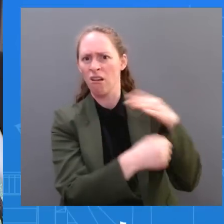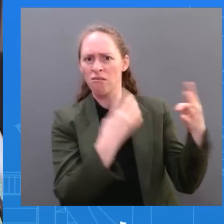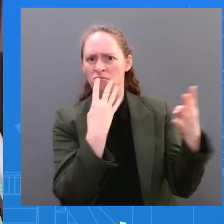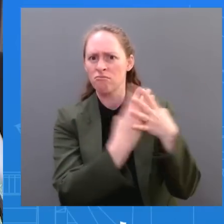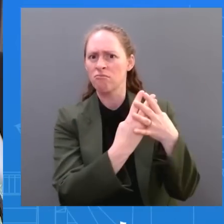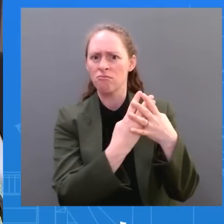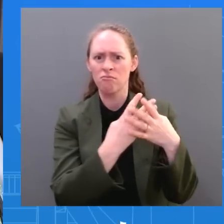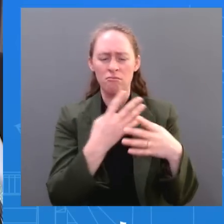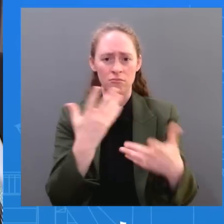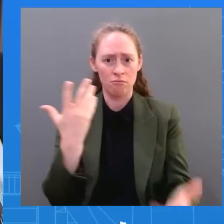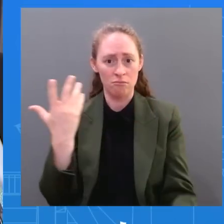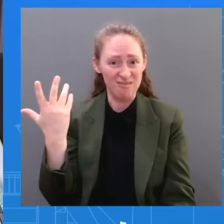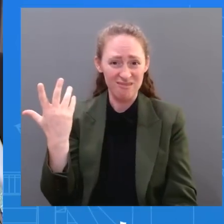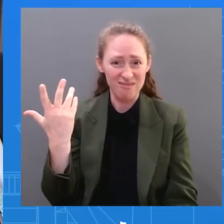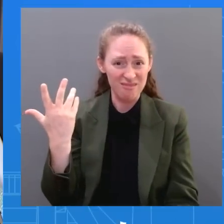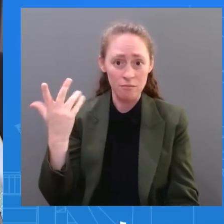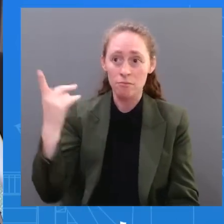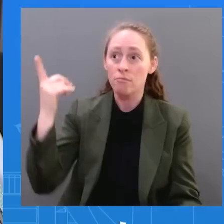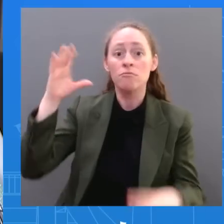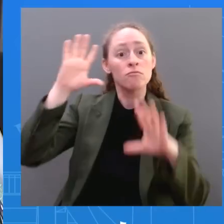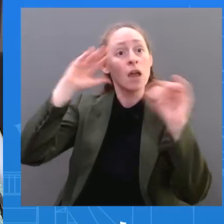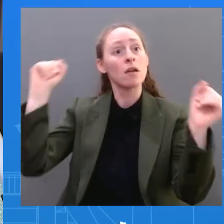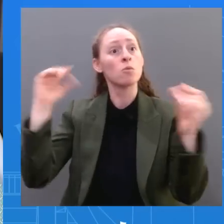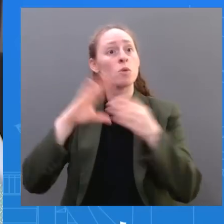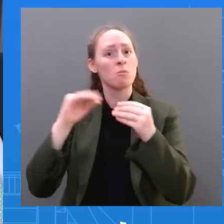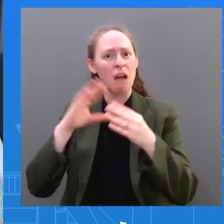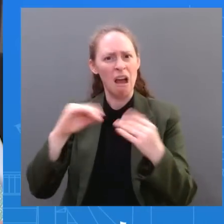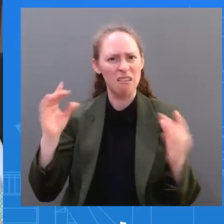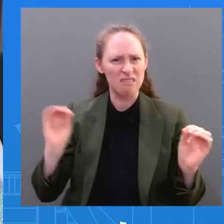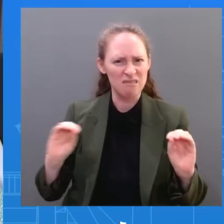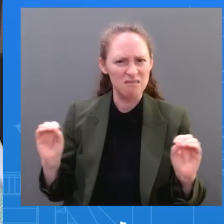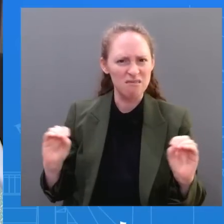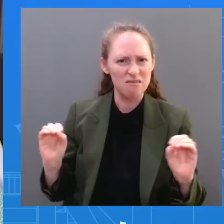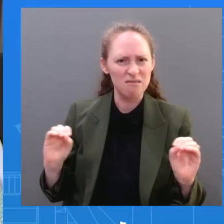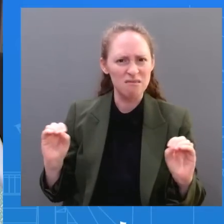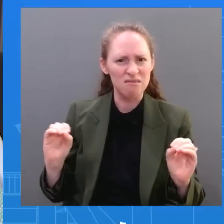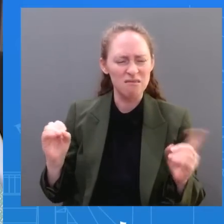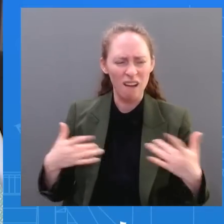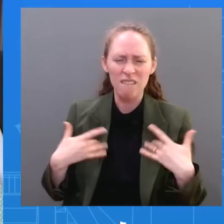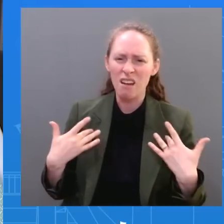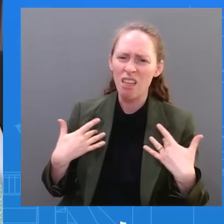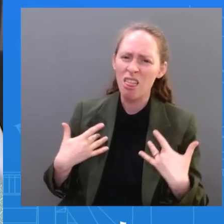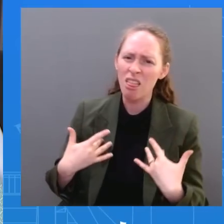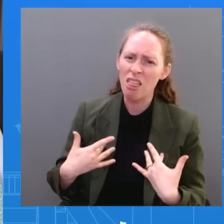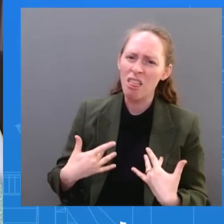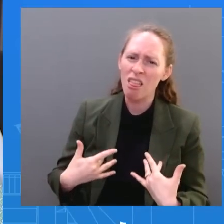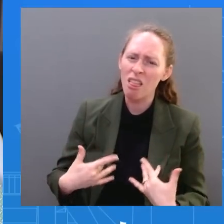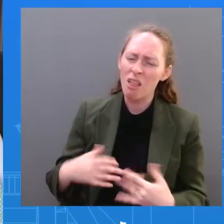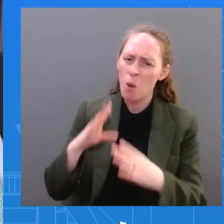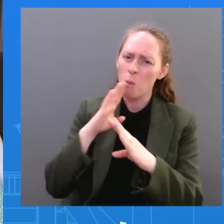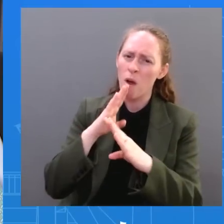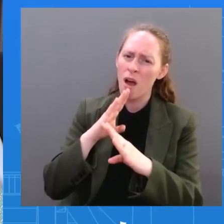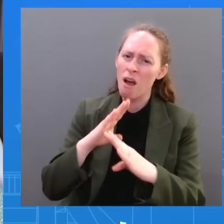And why has it taken a letter from Griner in jail to reach the President to make this a priority?